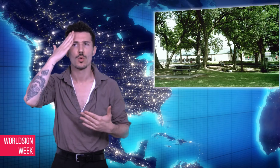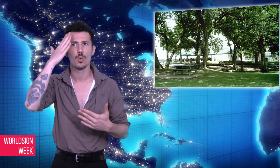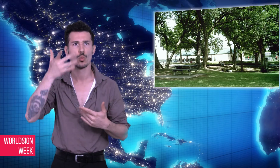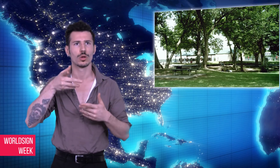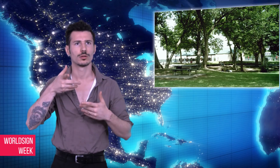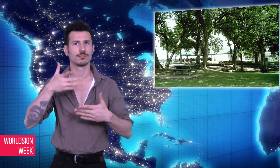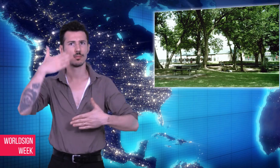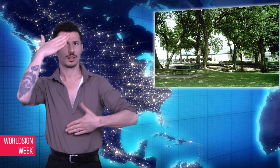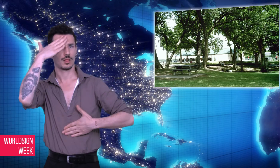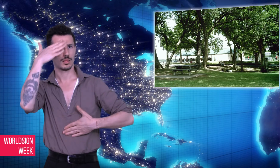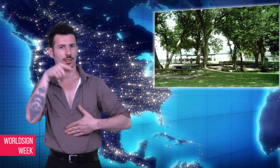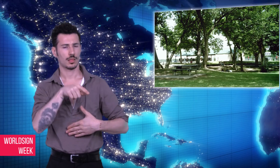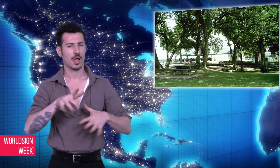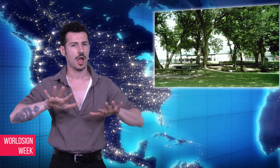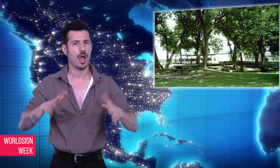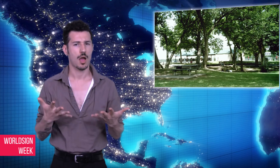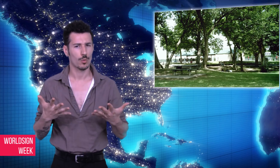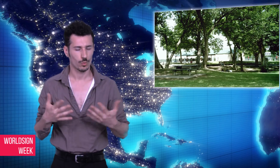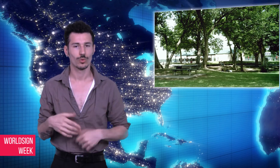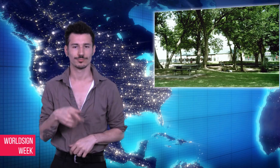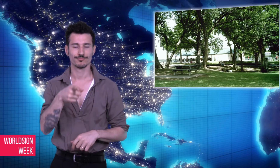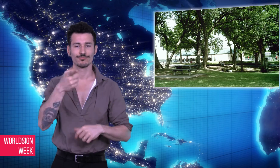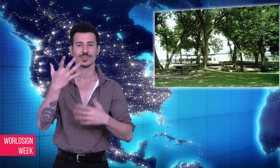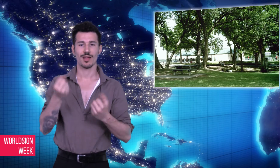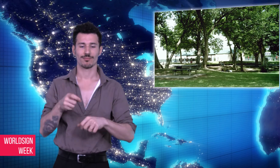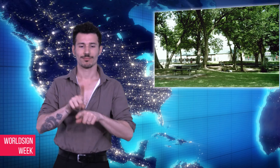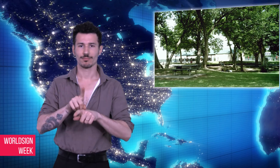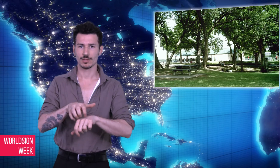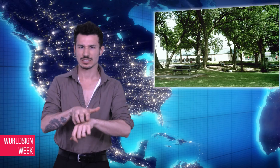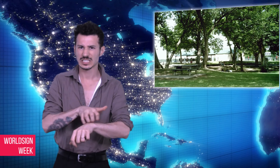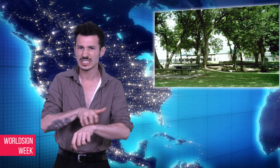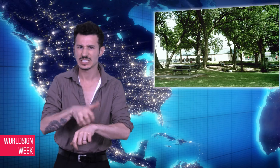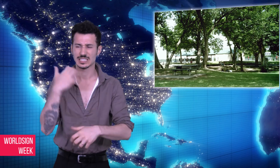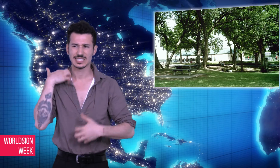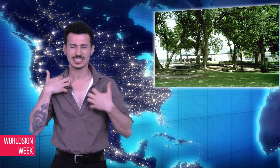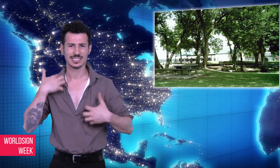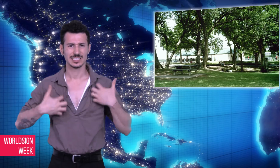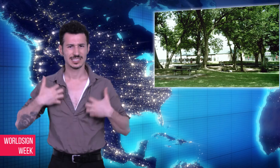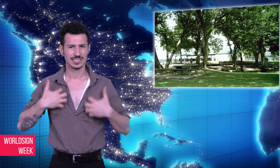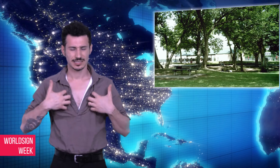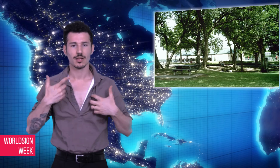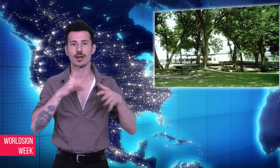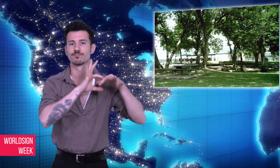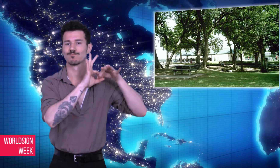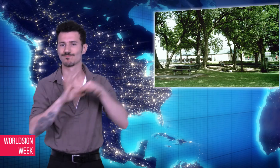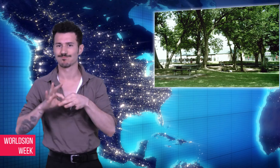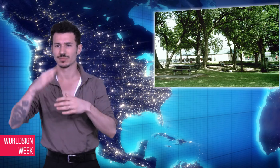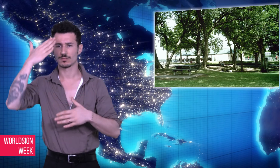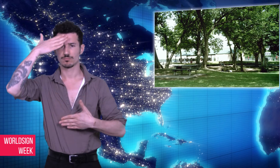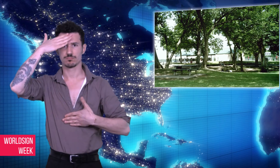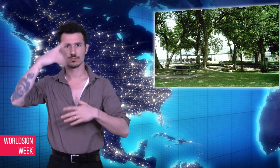of bacterial-infected black-legged and deer ticks. Symptoms usually